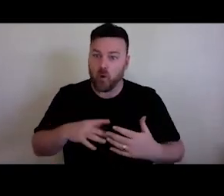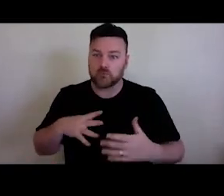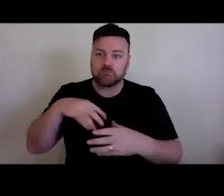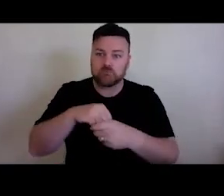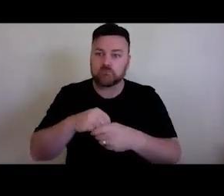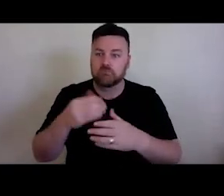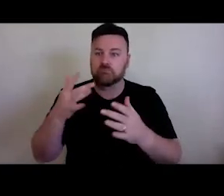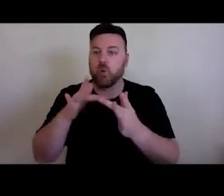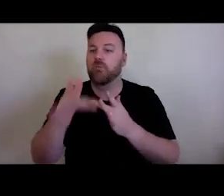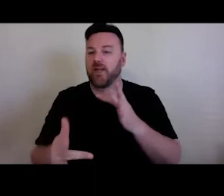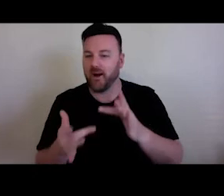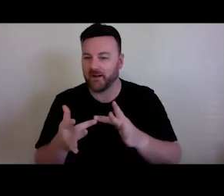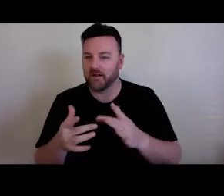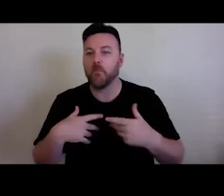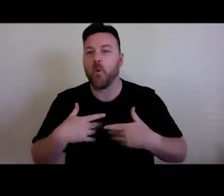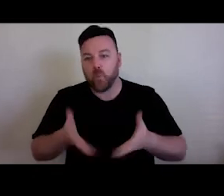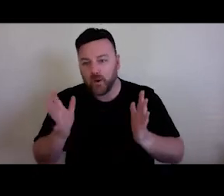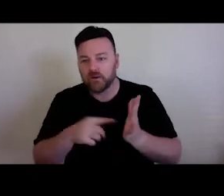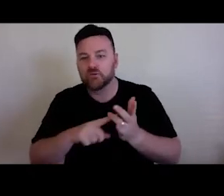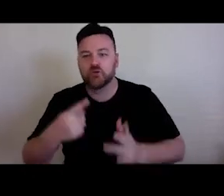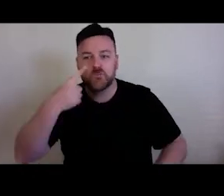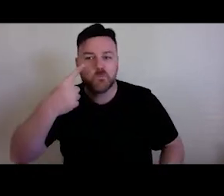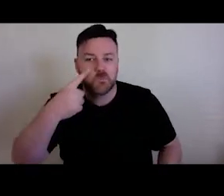check it out in this period right now. So you could start now and then